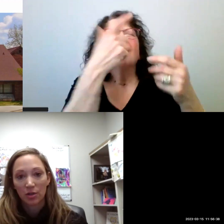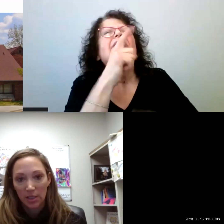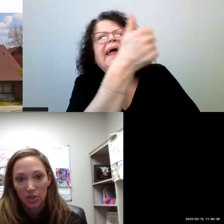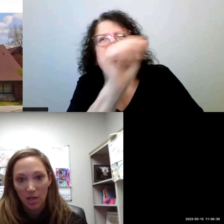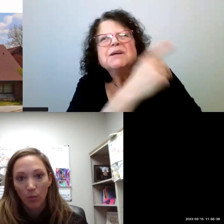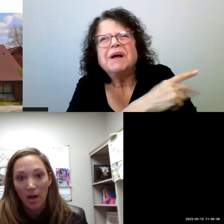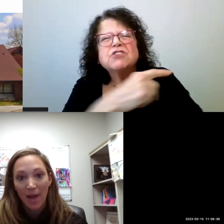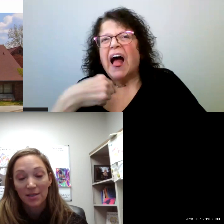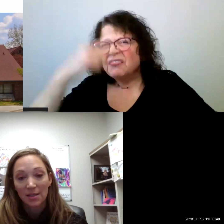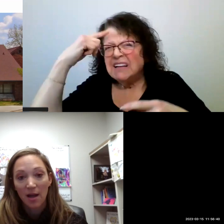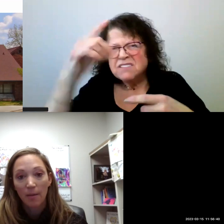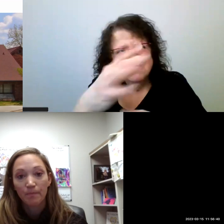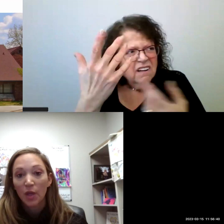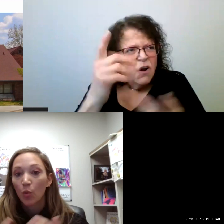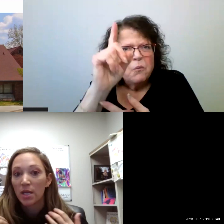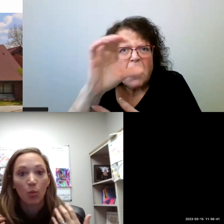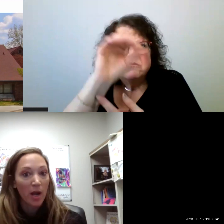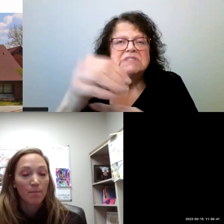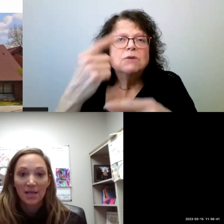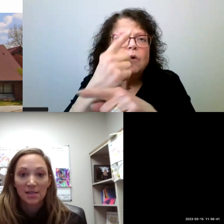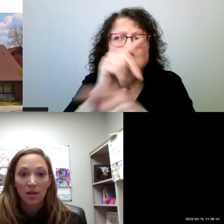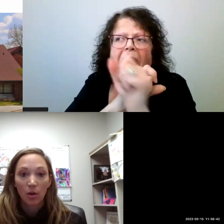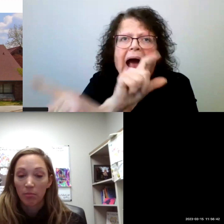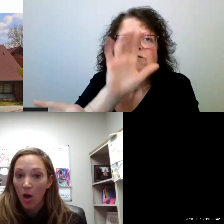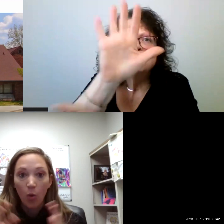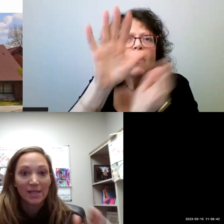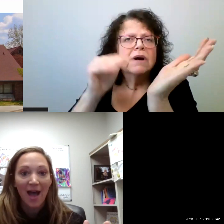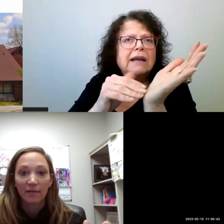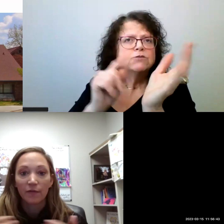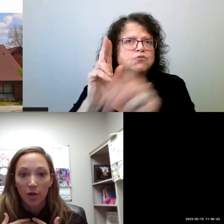your clinician wear a mask. We wear masks always have for